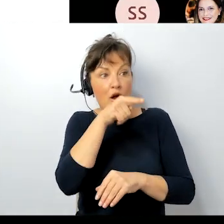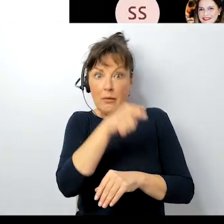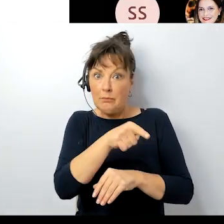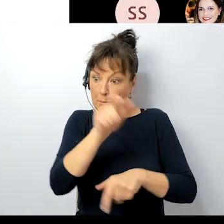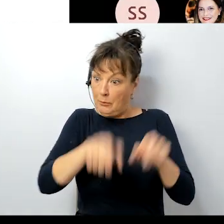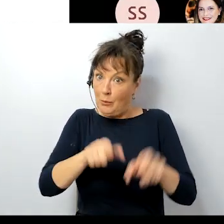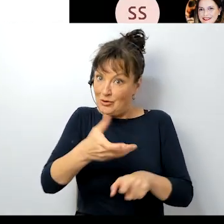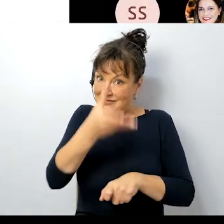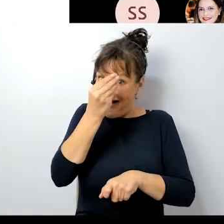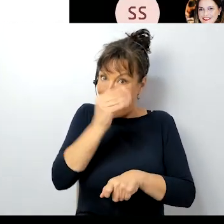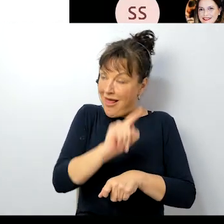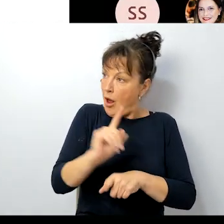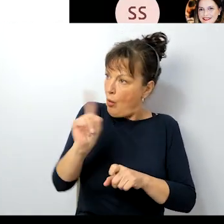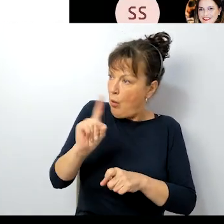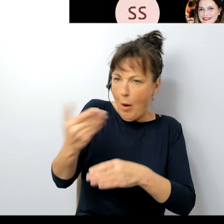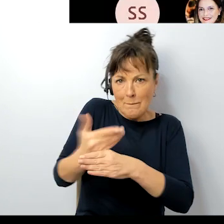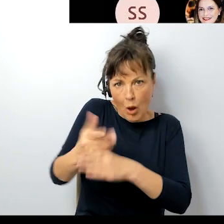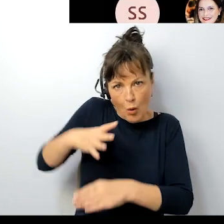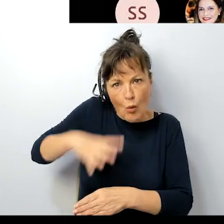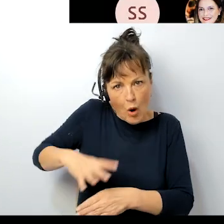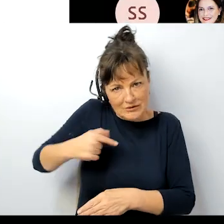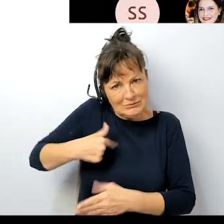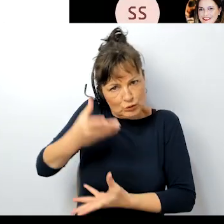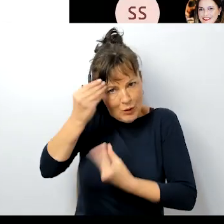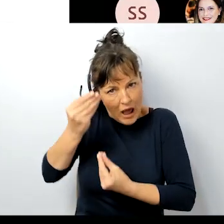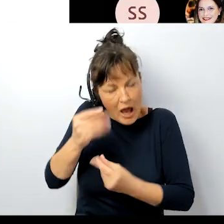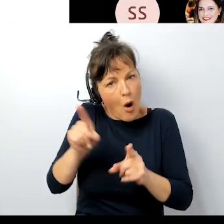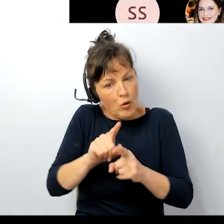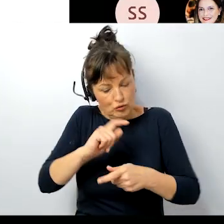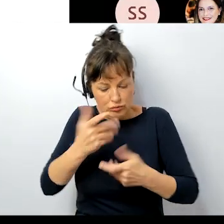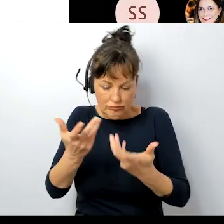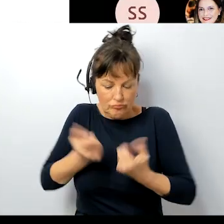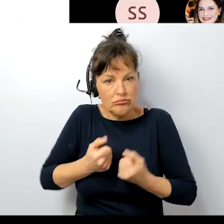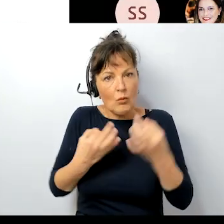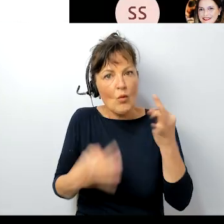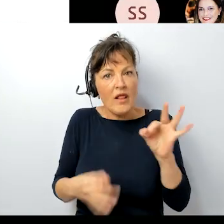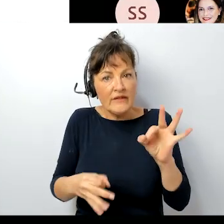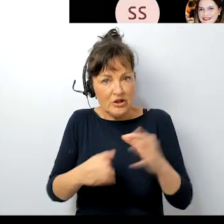will gain skills employers need learn, about their chosen industry and achieve a work based learning